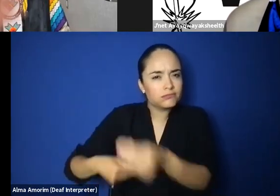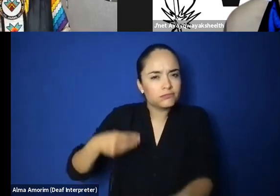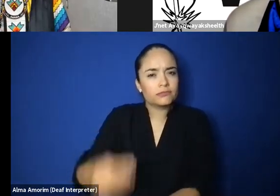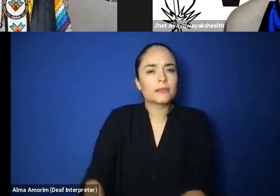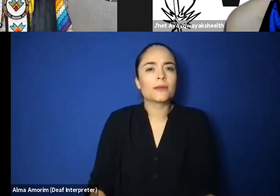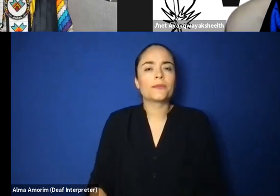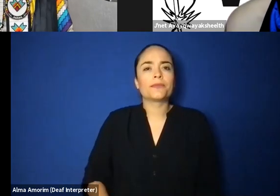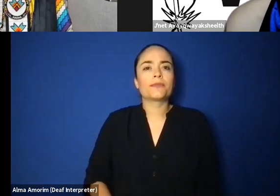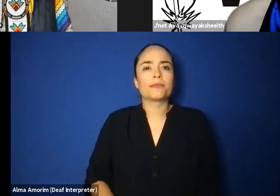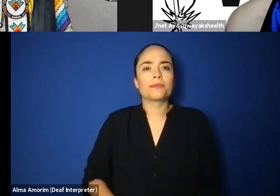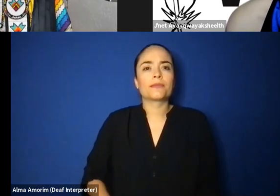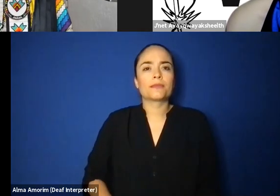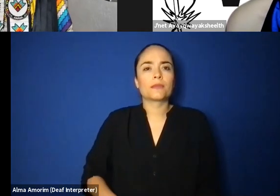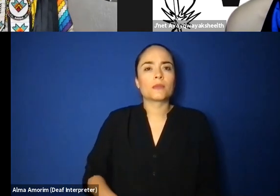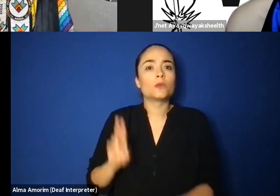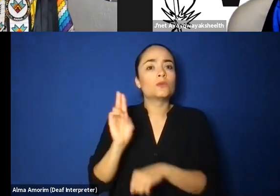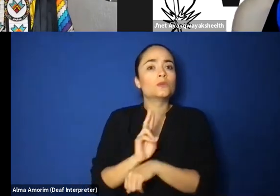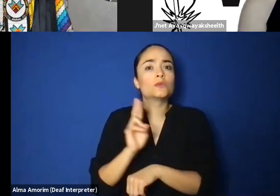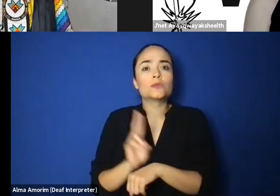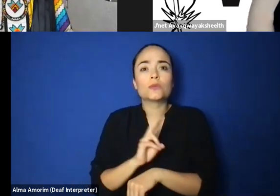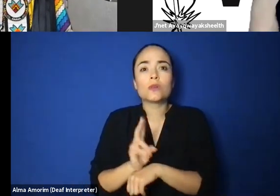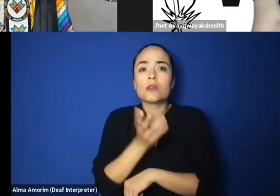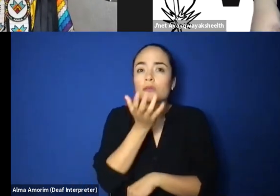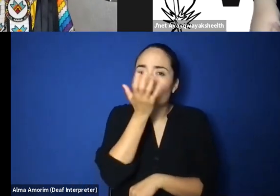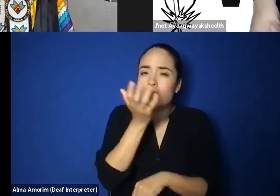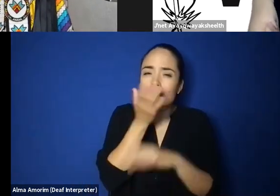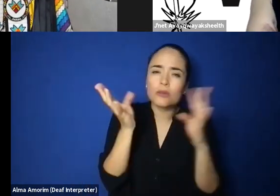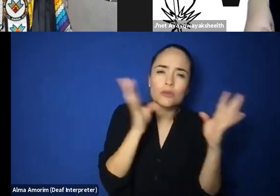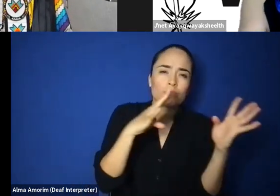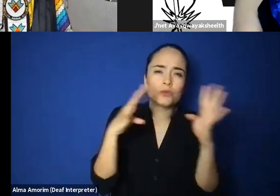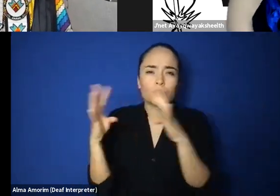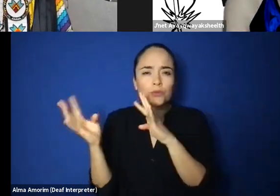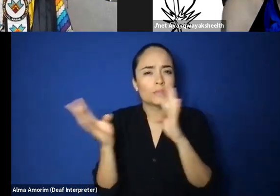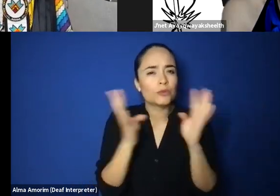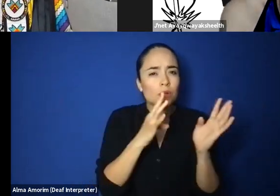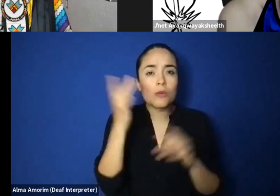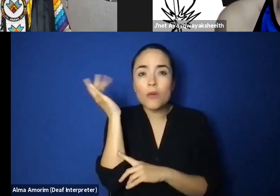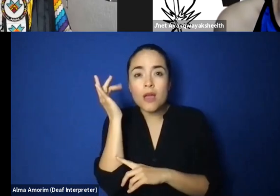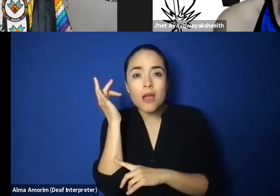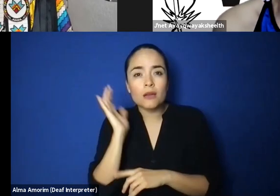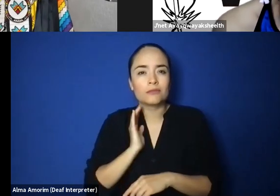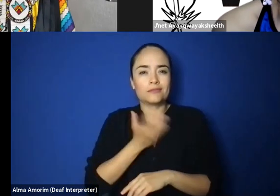and why we watch it -- our ancestors have been doing that since forever, so we evolved our our